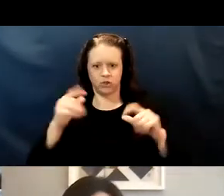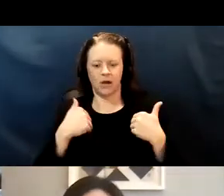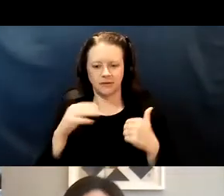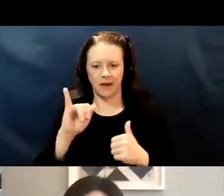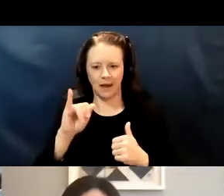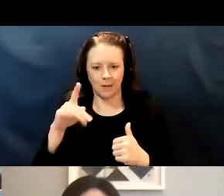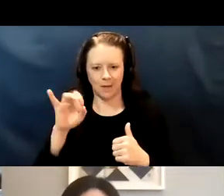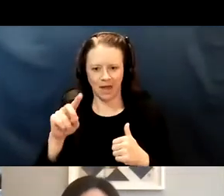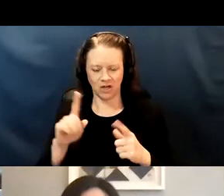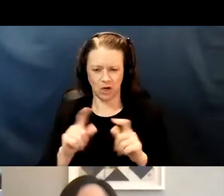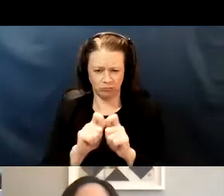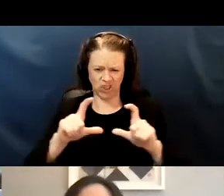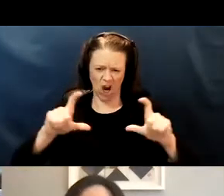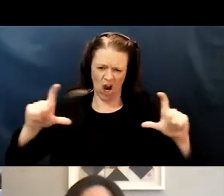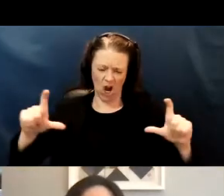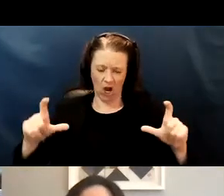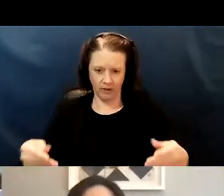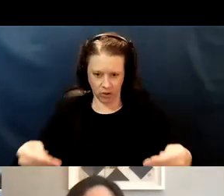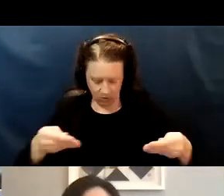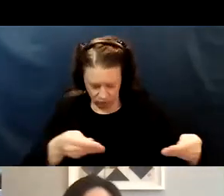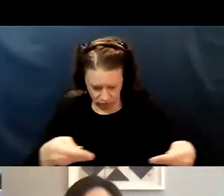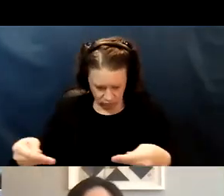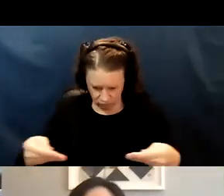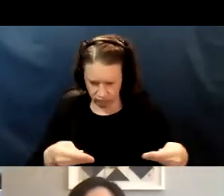everything really big, that way when she's participating in the